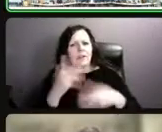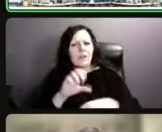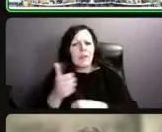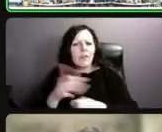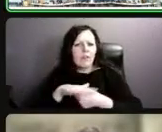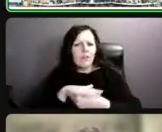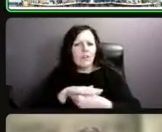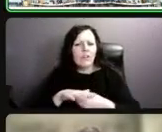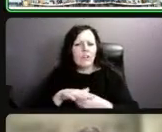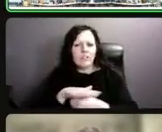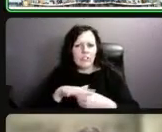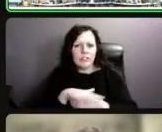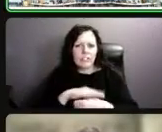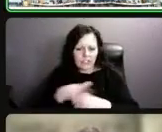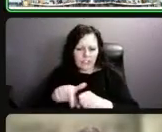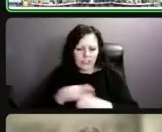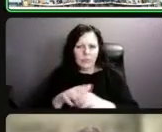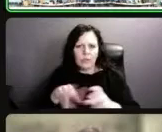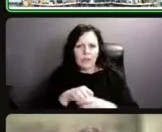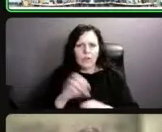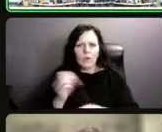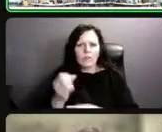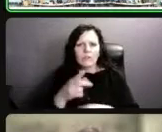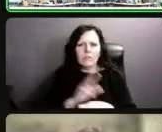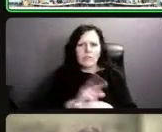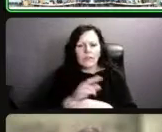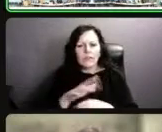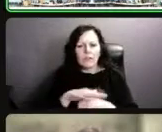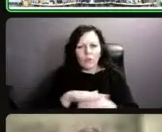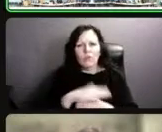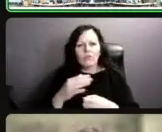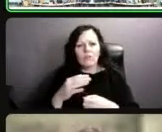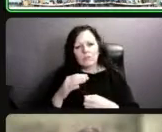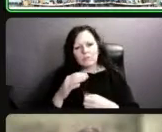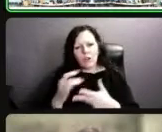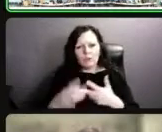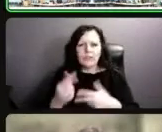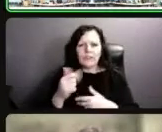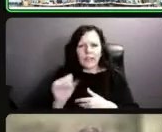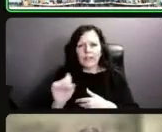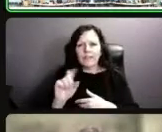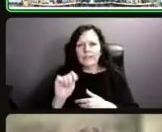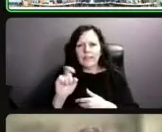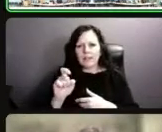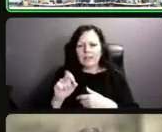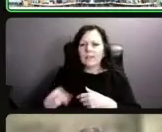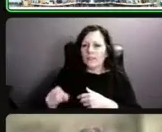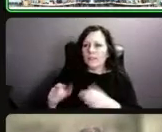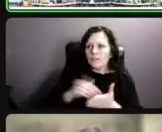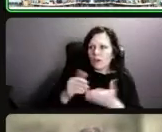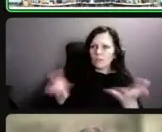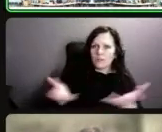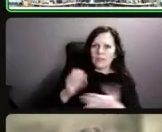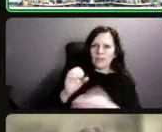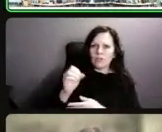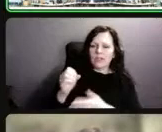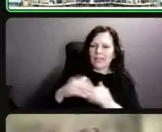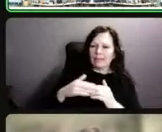TAX DEBATE THE BIG OPERATIONS. I'M NOT SURE YOU TOLD US THIS EARLIER. HOW MANY OTHER LOCAL